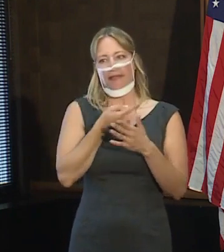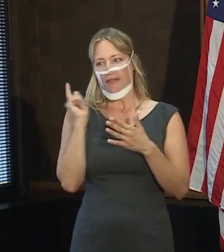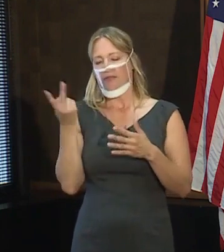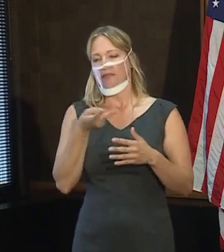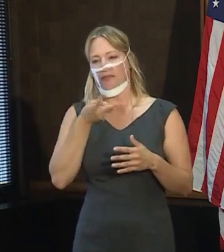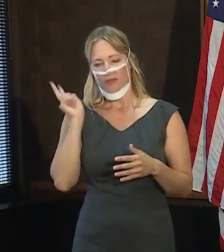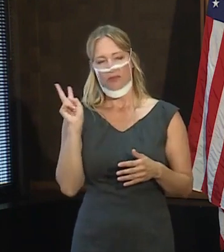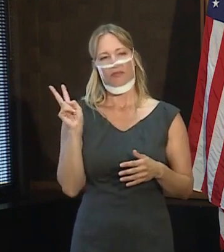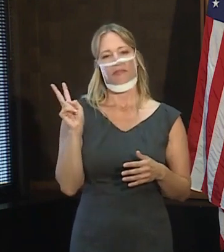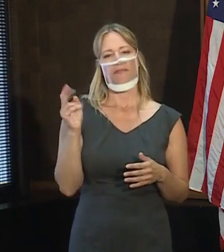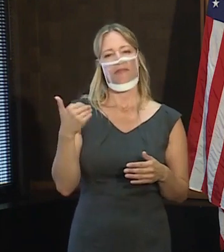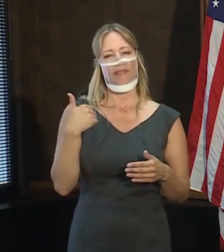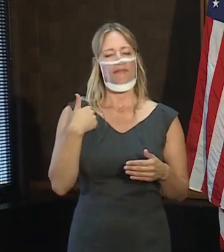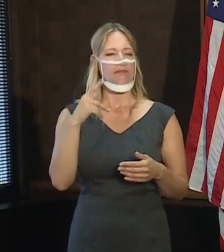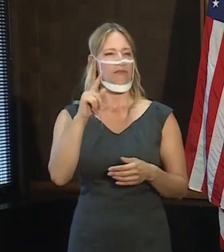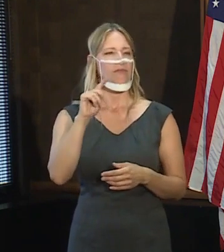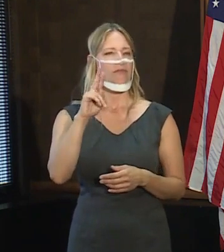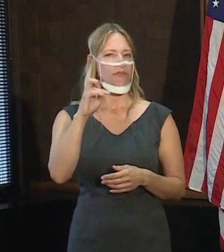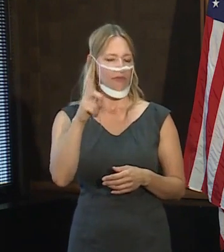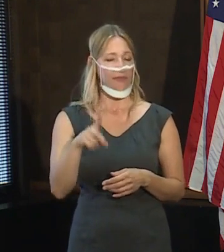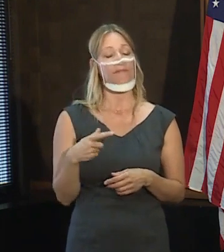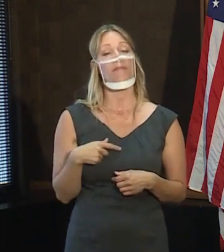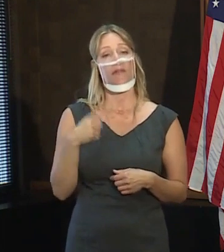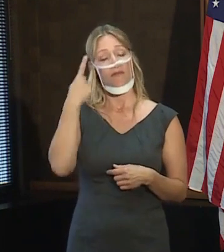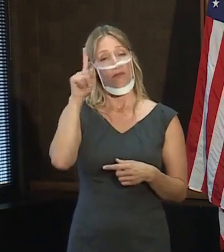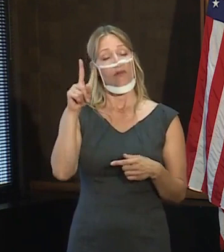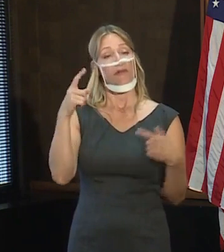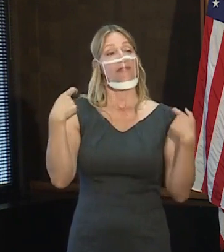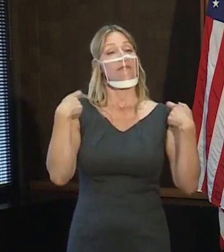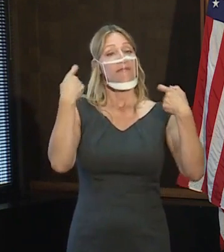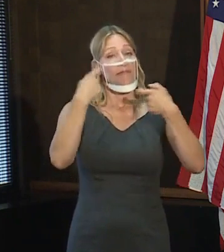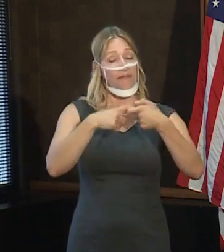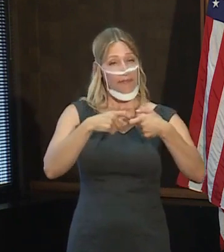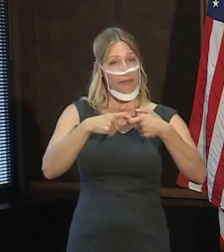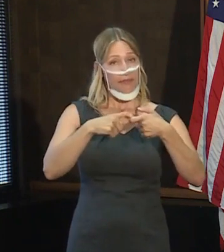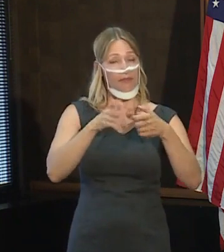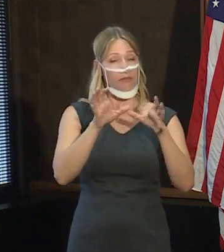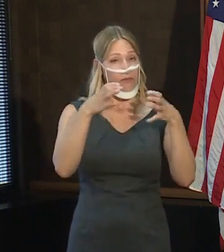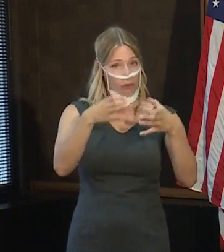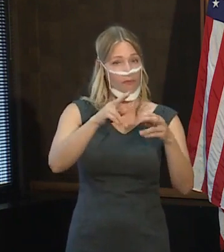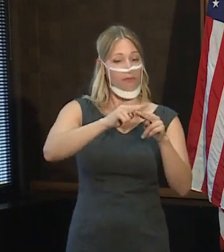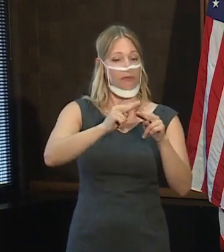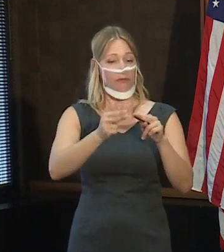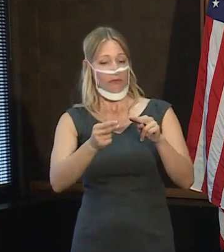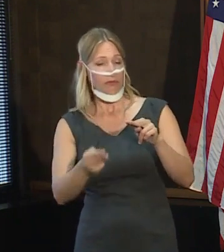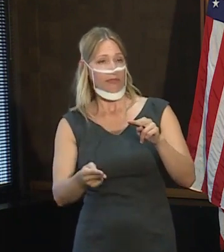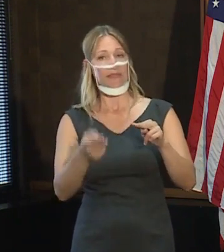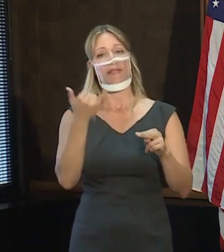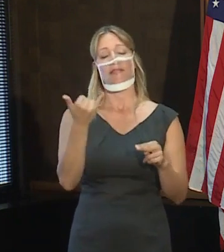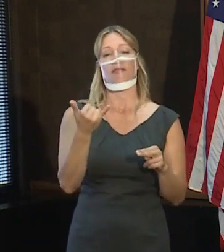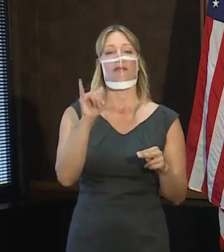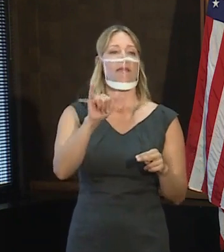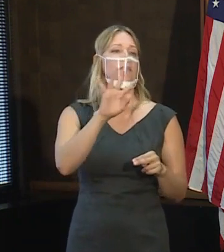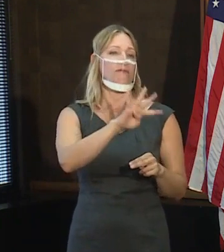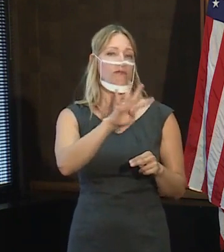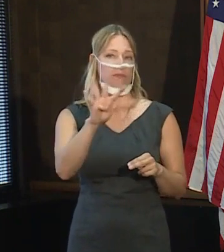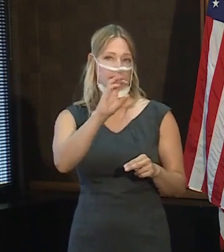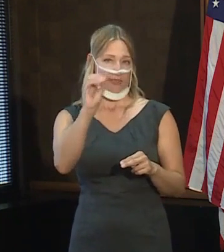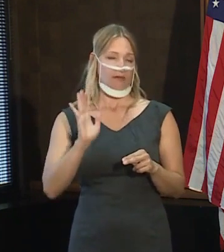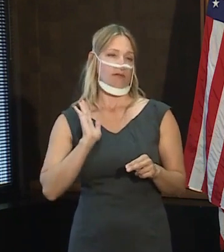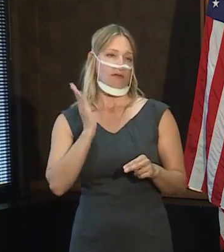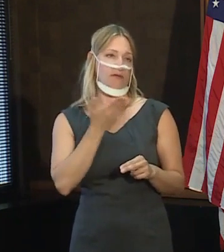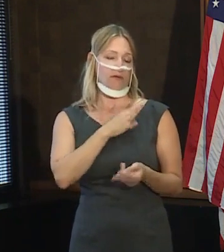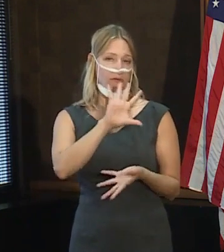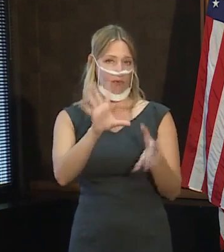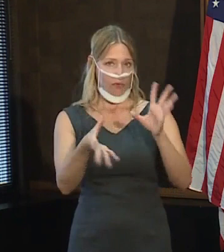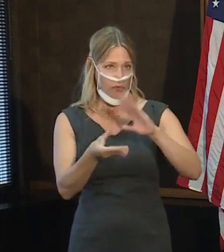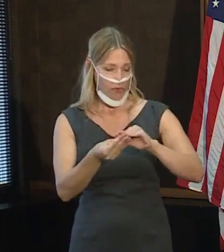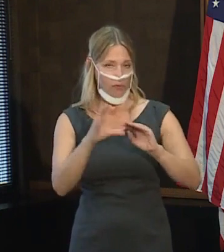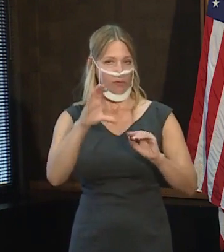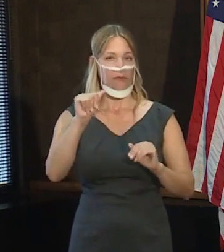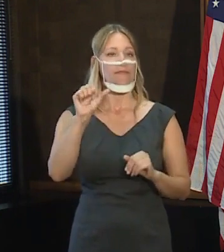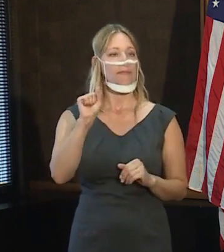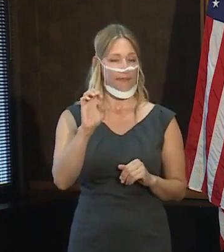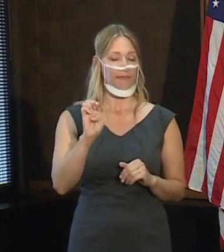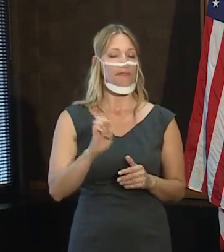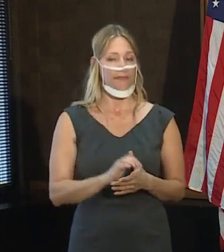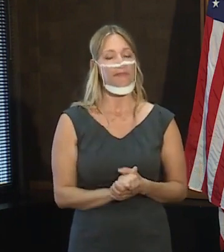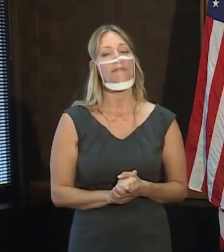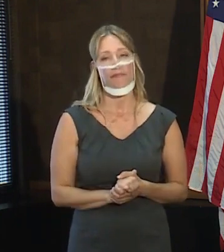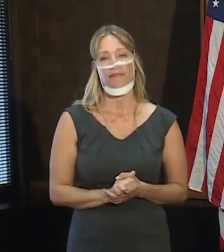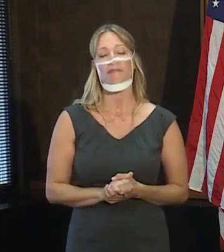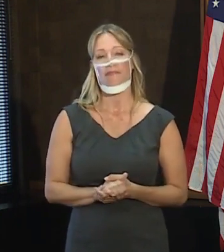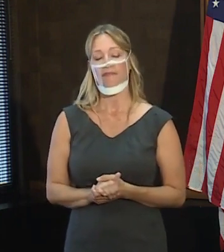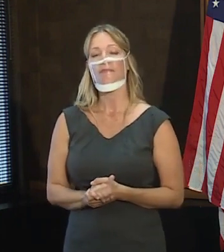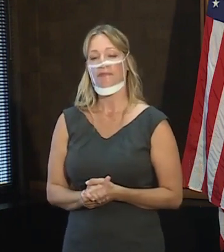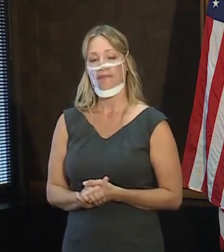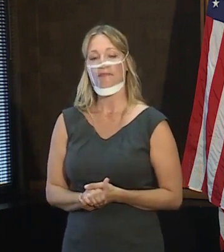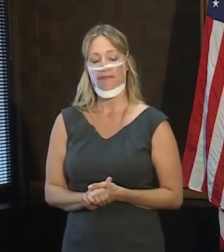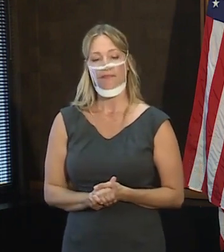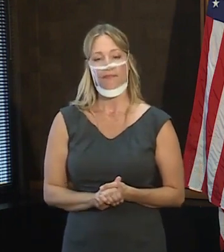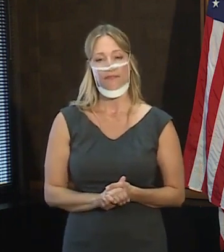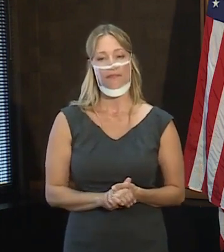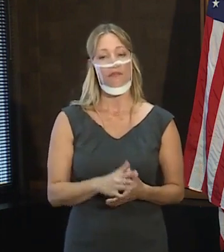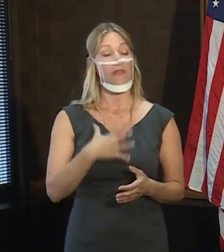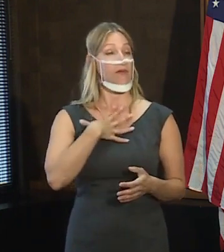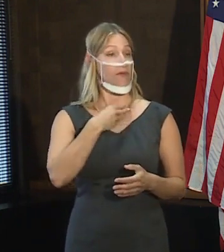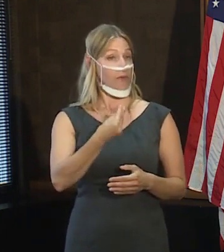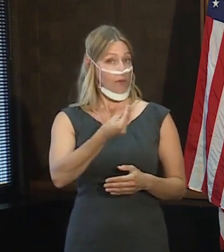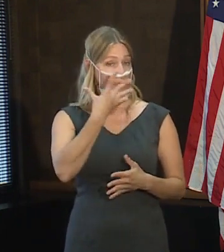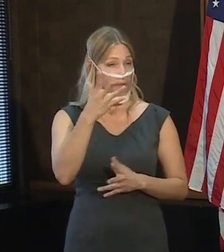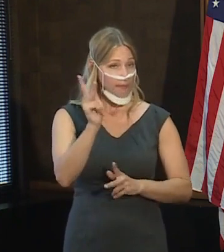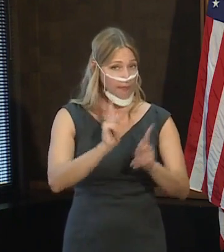I HAVE BEEN TELLING YOU OVER THE LAST FEW WEEKS THAT WE ARE SEEING A TREND WHERE THE PROPORTION IN OUR HISPANIC POPULATION IS AND THAT HAS DECREASED AND IT’S FORTY-FOUR